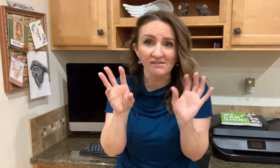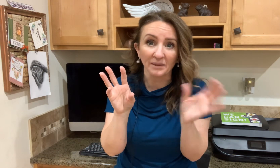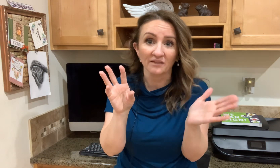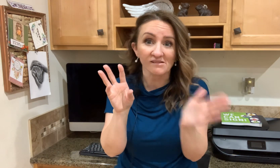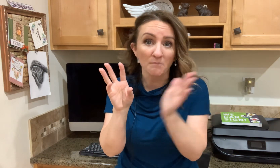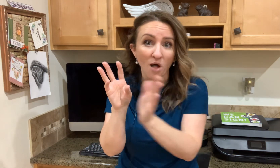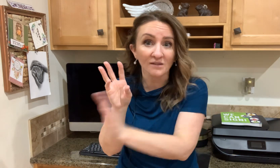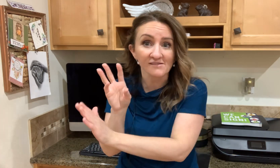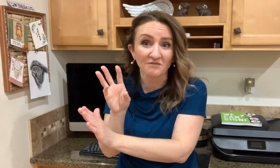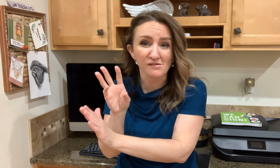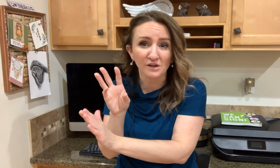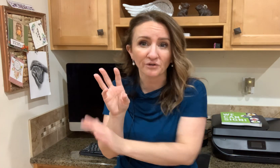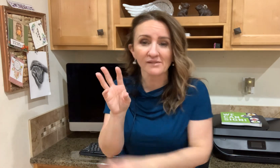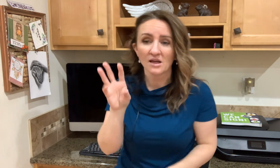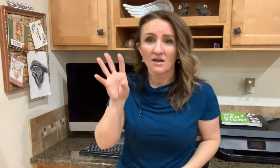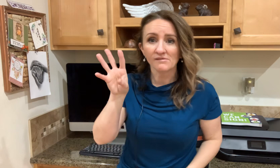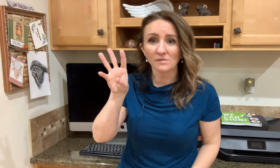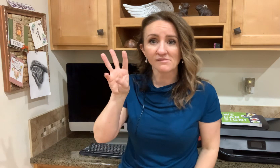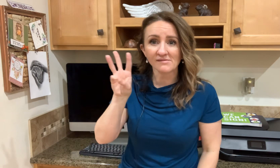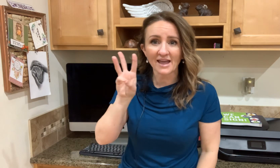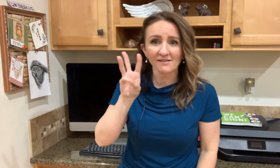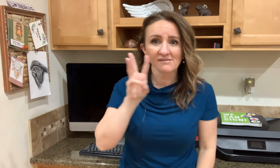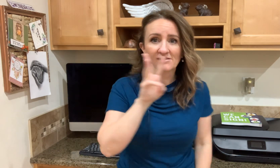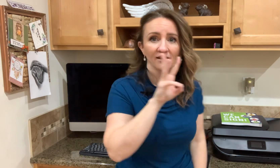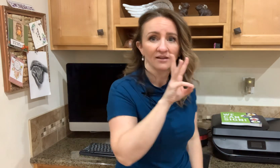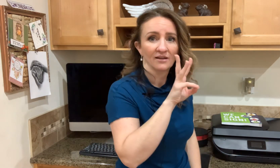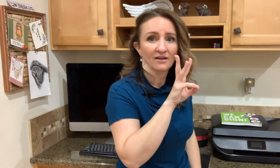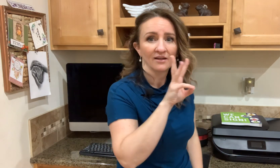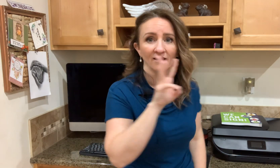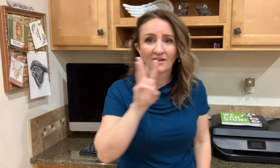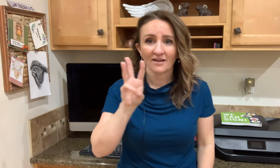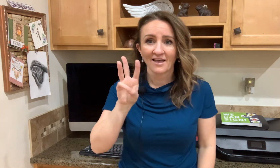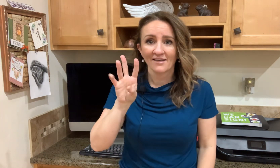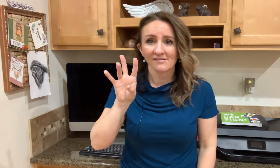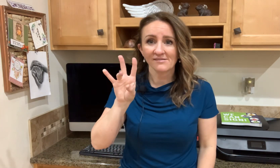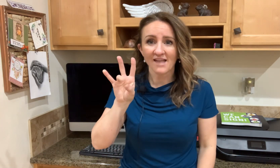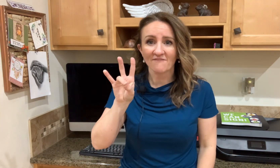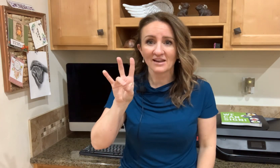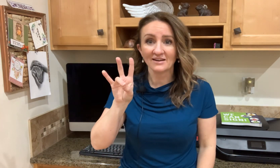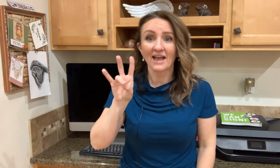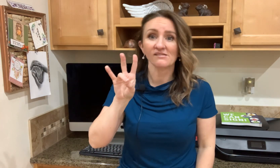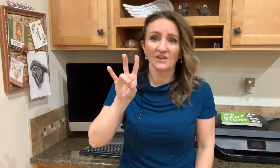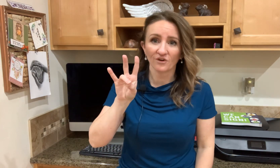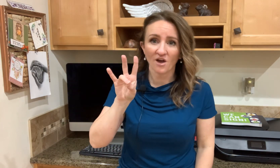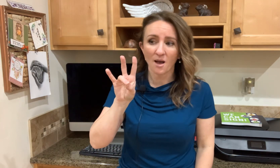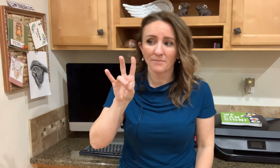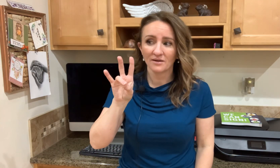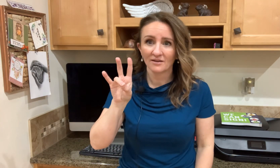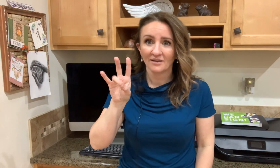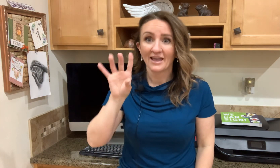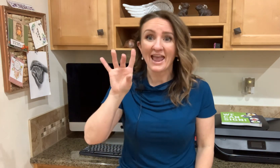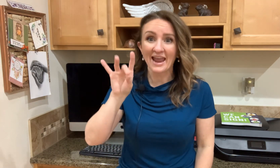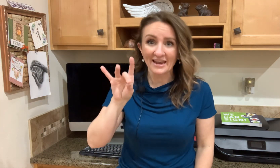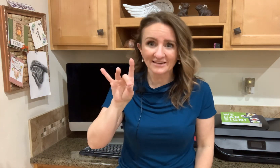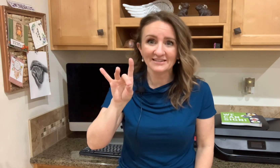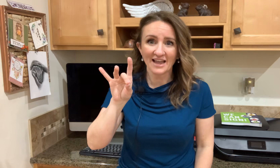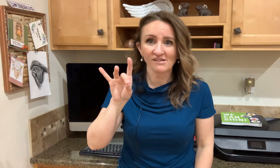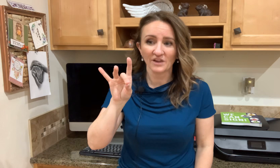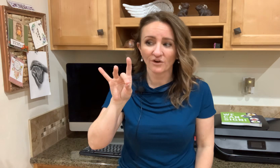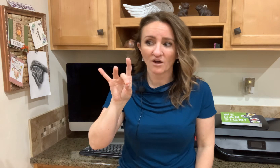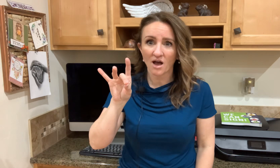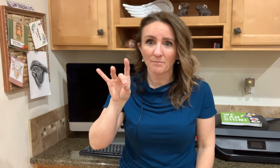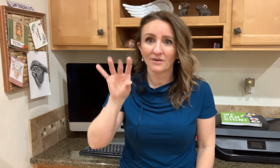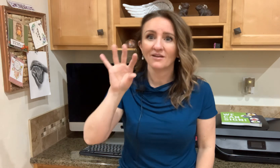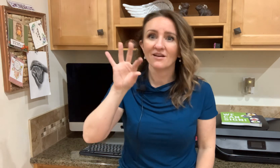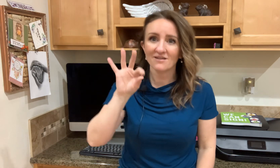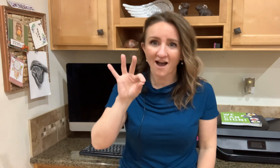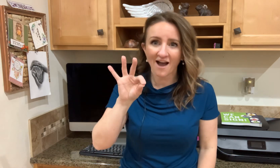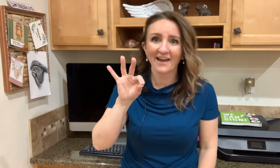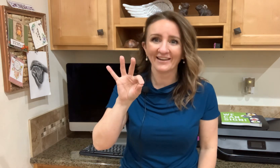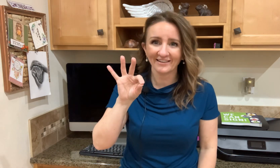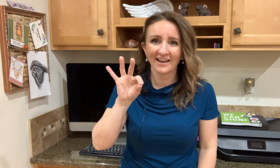being the smallest in the series, so 6.. 7.. next finger up 8, next finger up 9